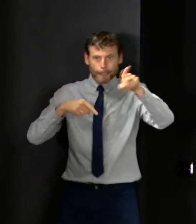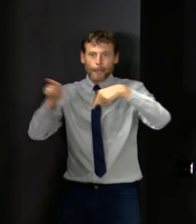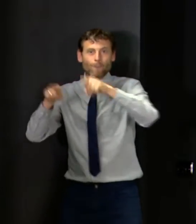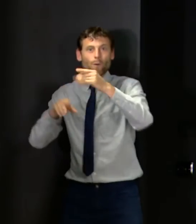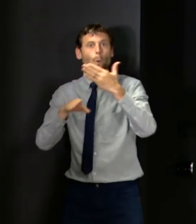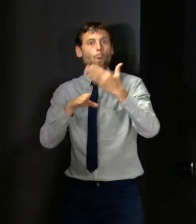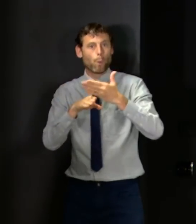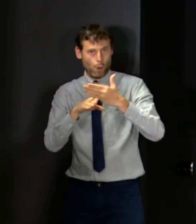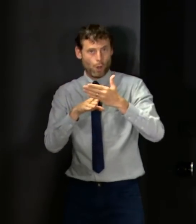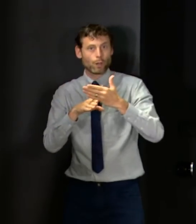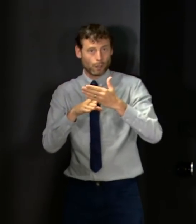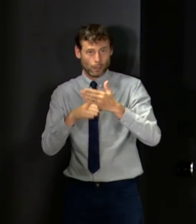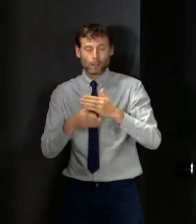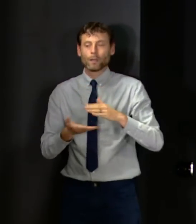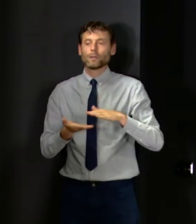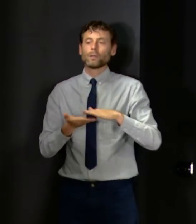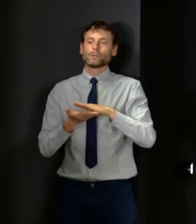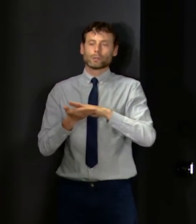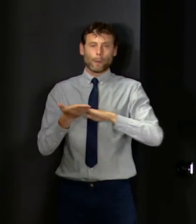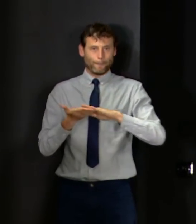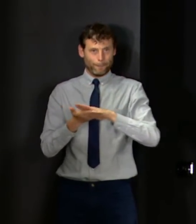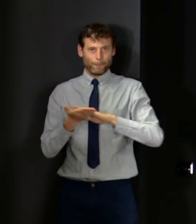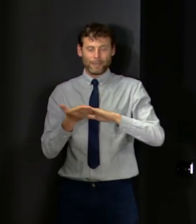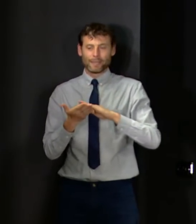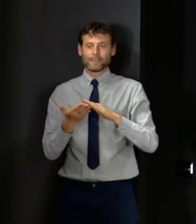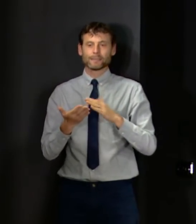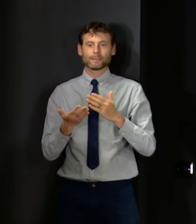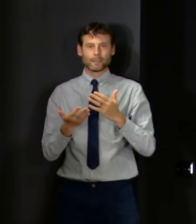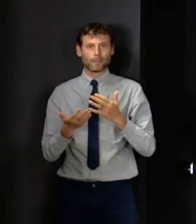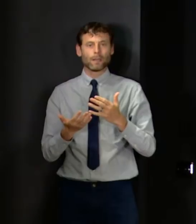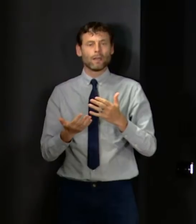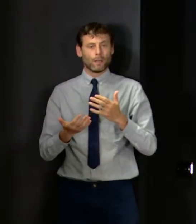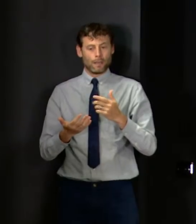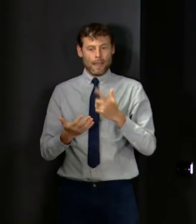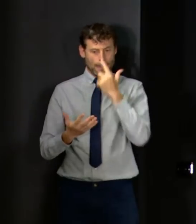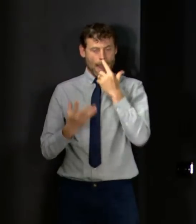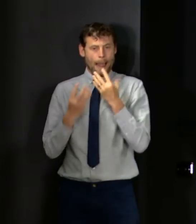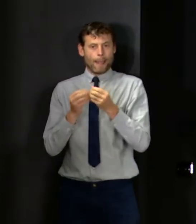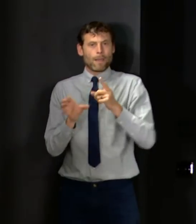spent by anyone, particularly our young people, in unemployment. We will continue